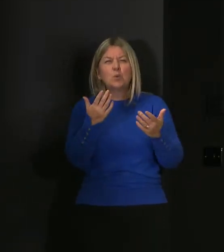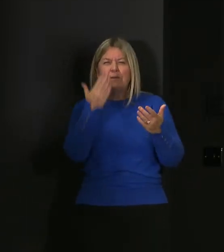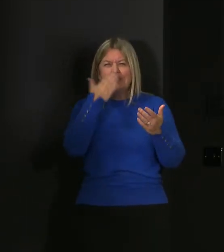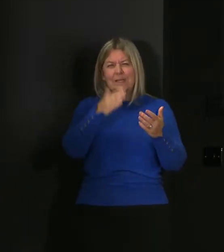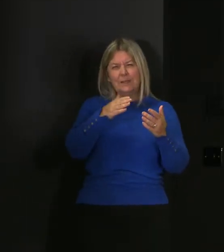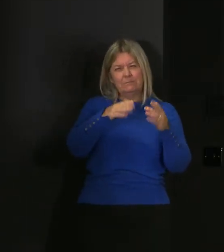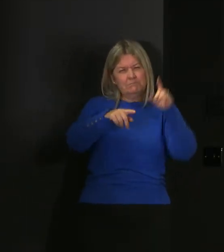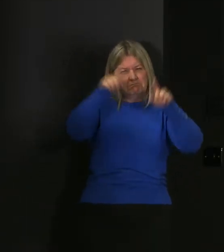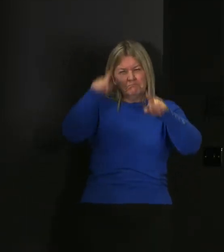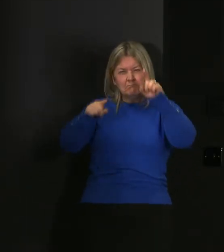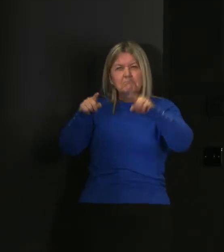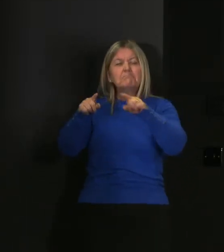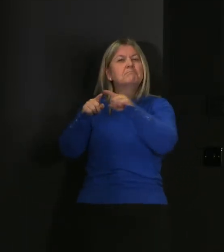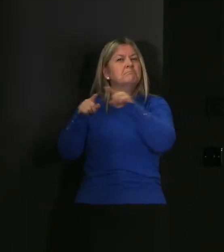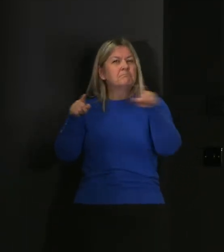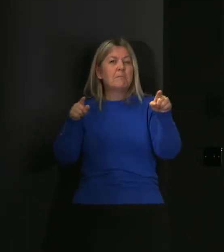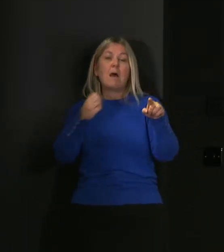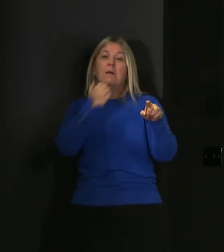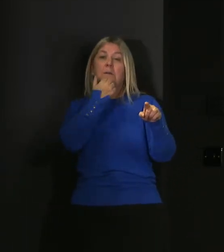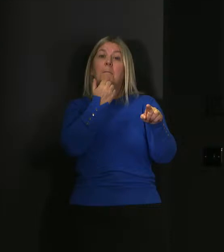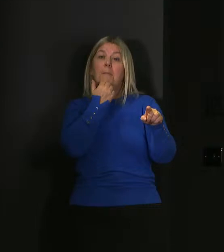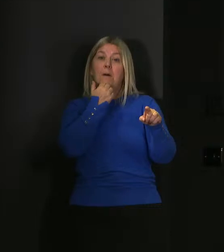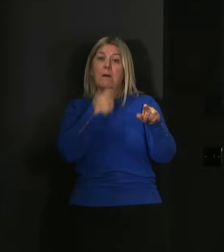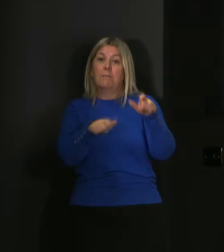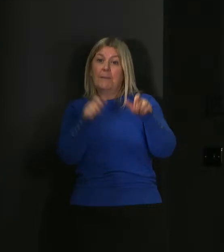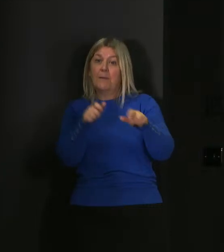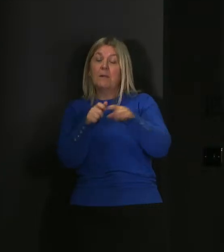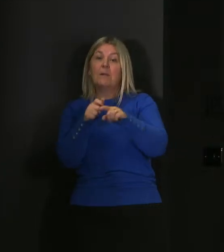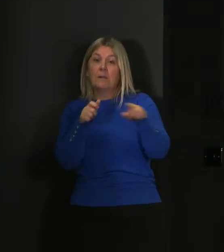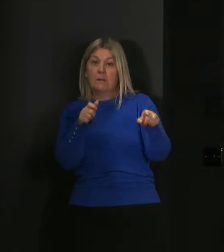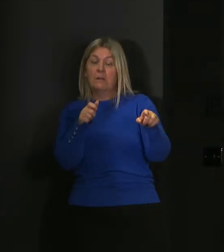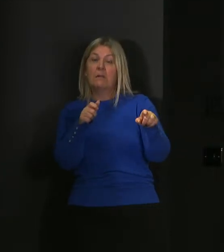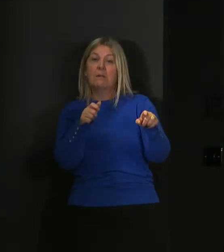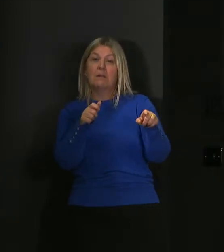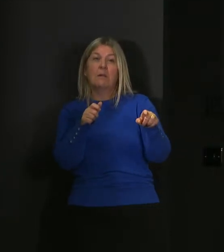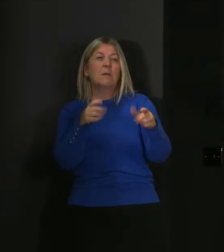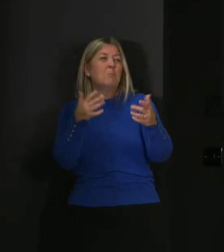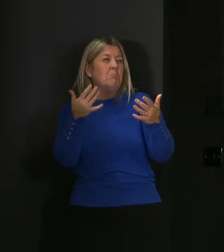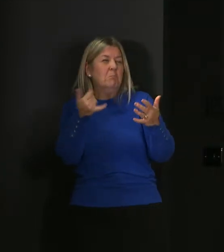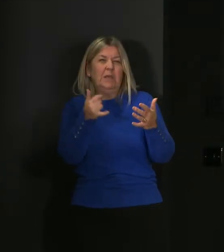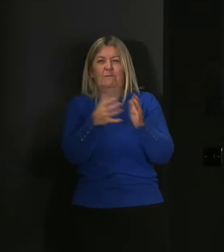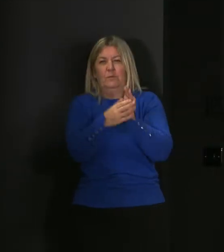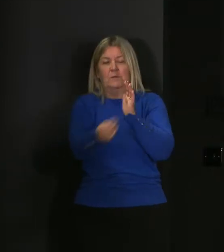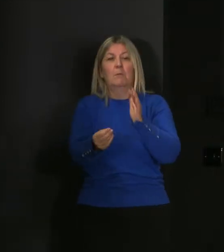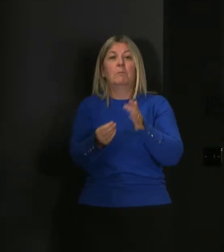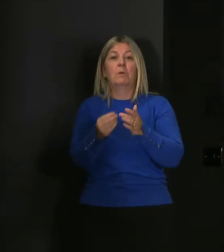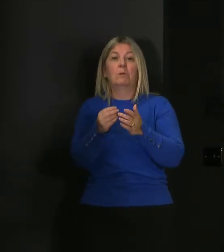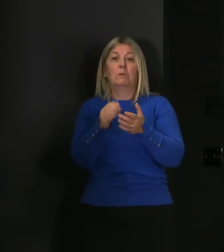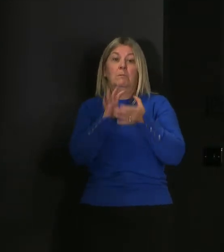shift both in the number of people that those are coming into contact with, and also the types of